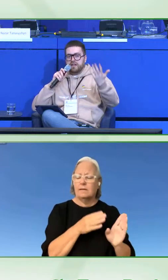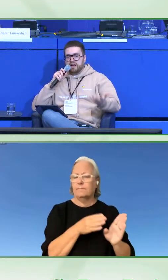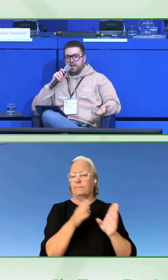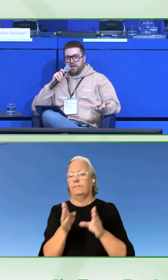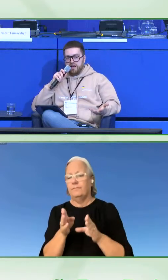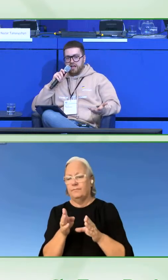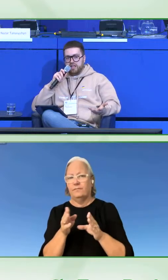form.